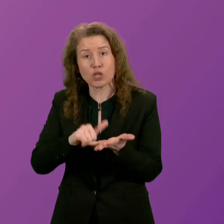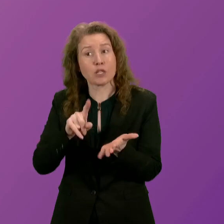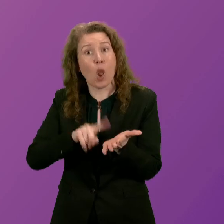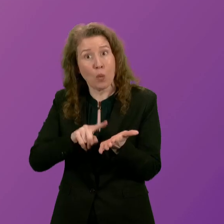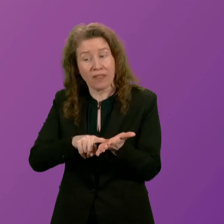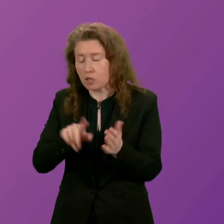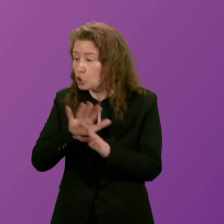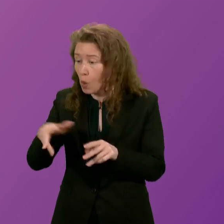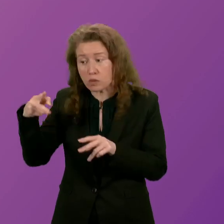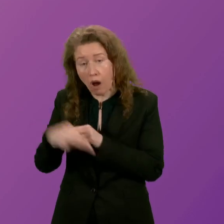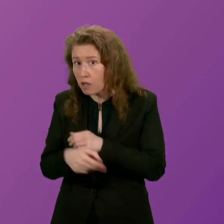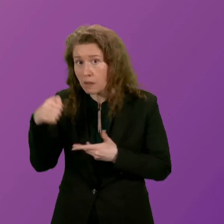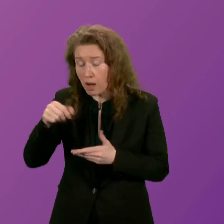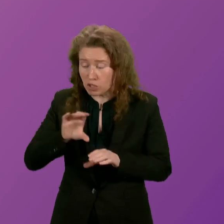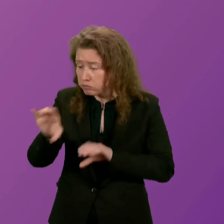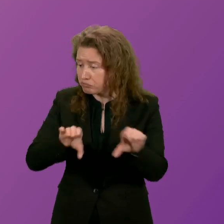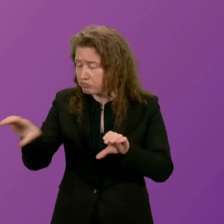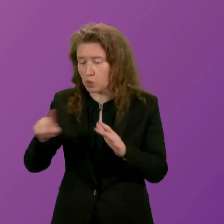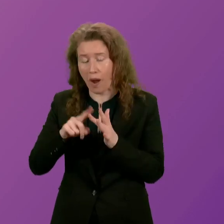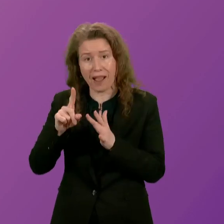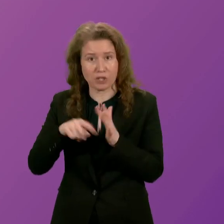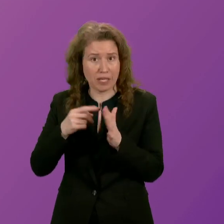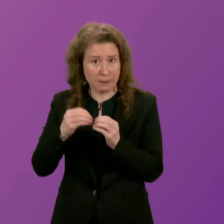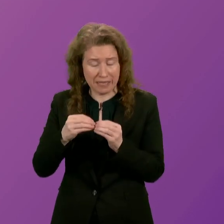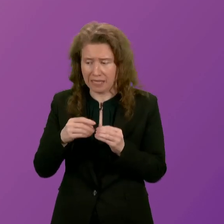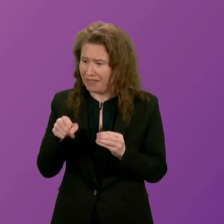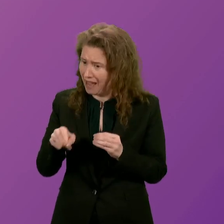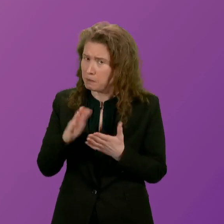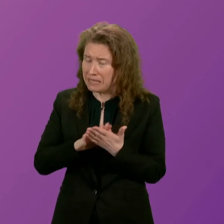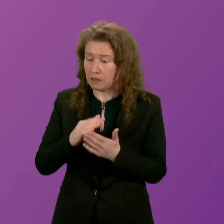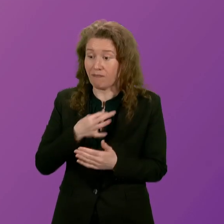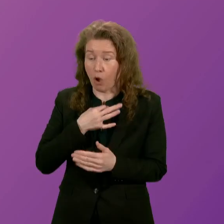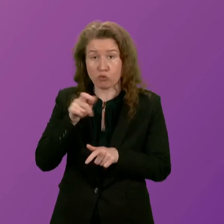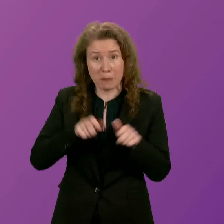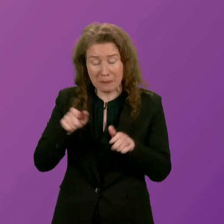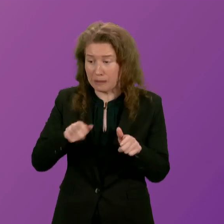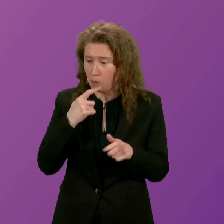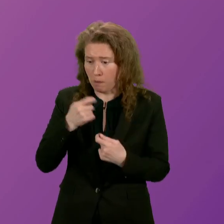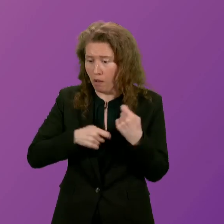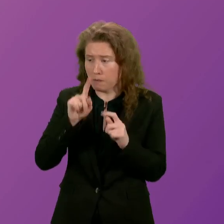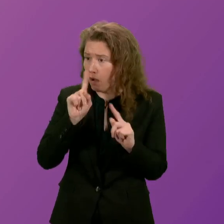not cut the budget to the IJB? That cut would put vulnerable people out of the services that